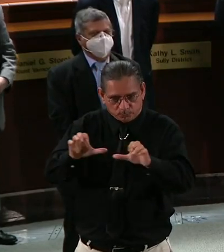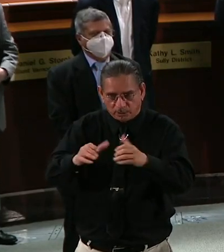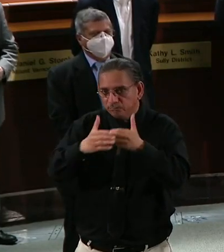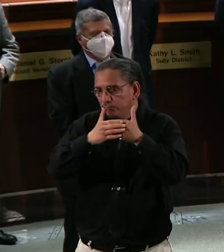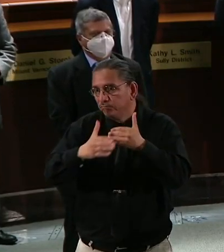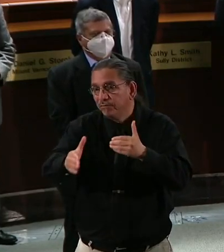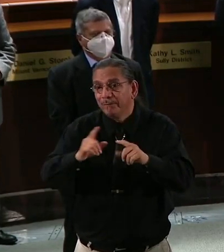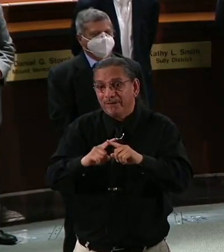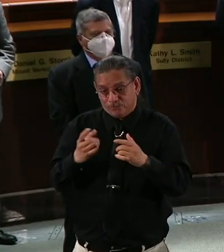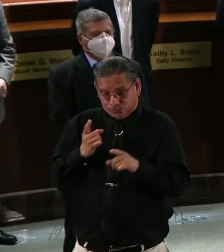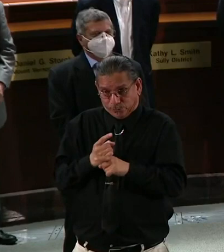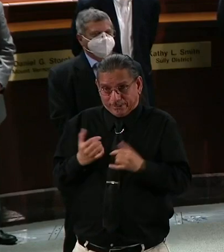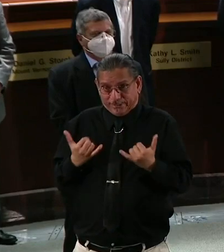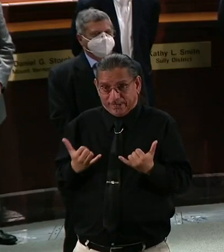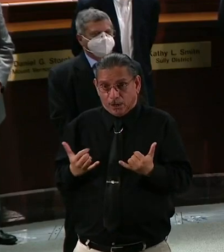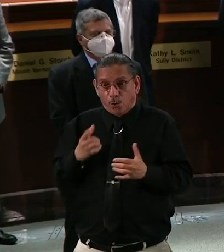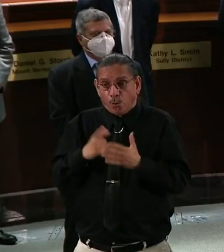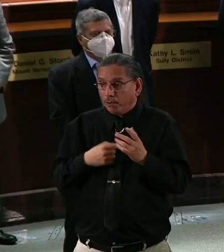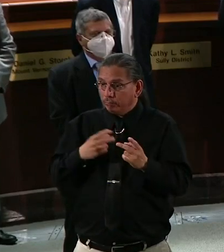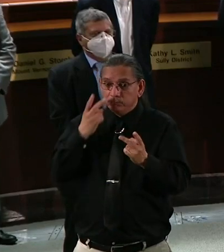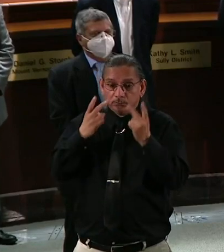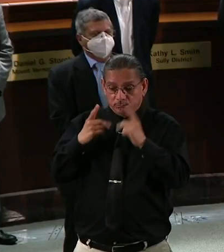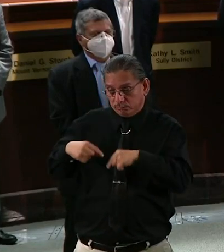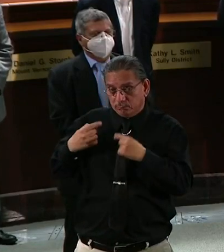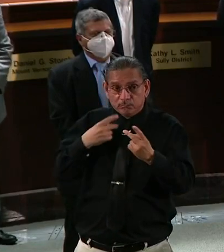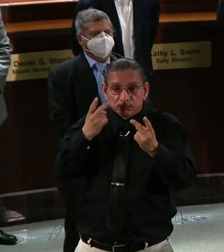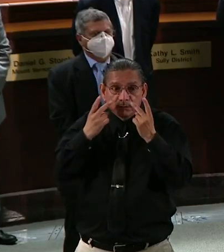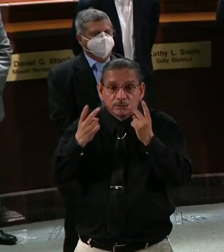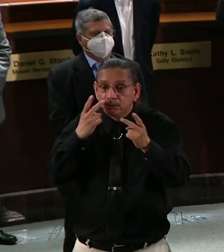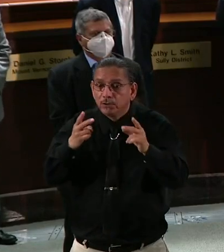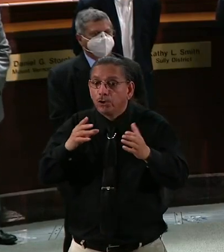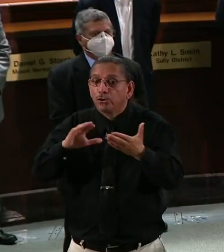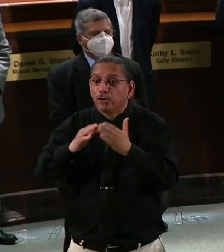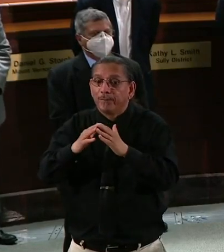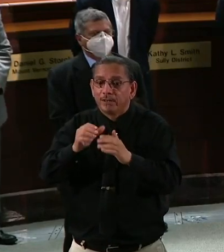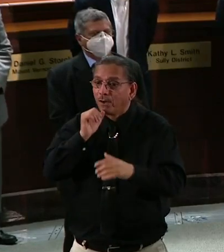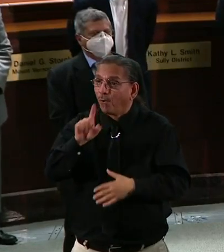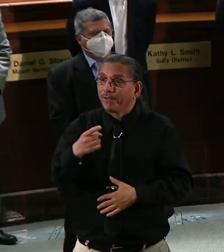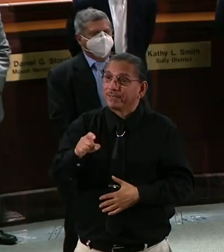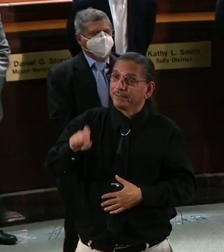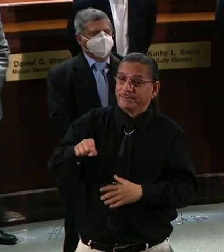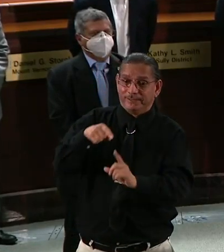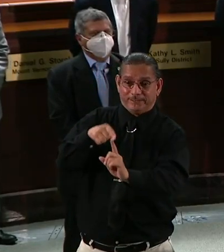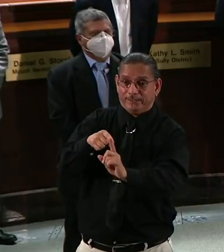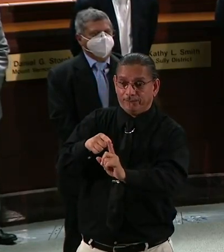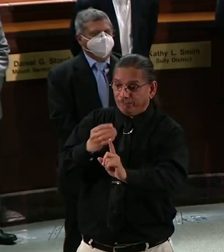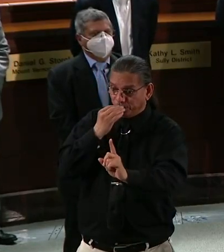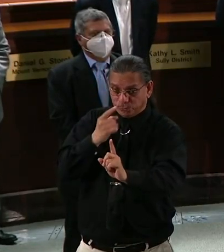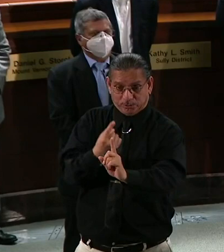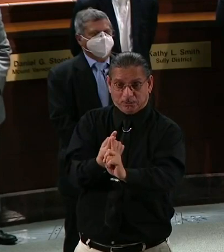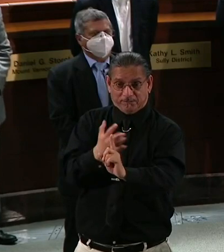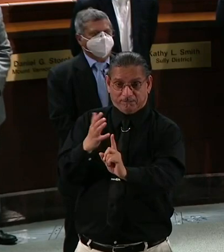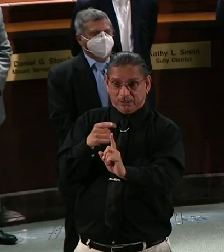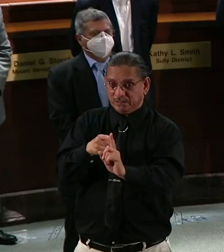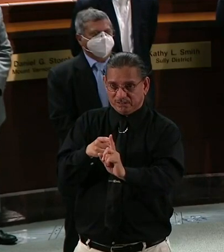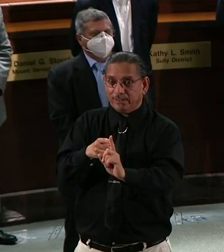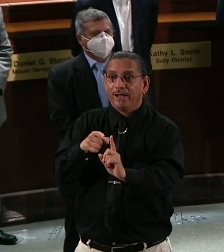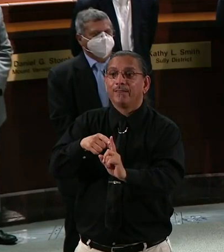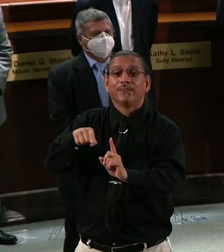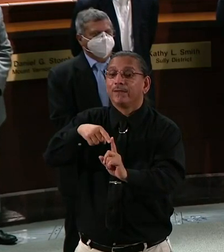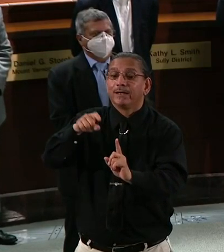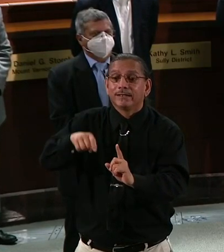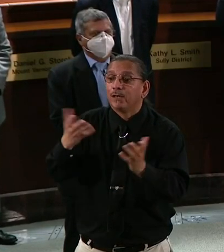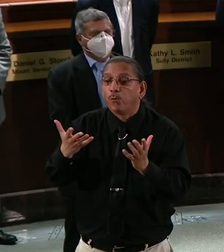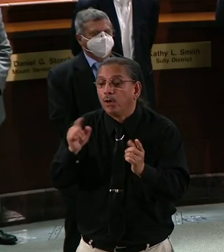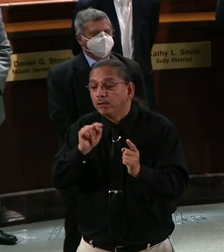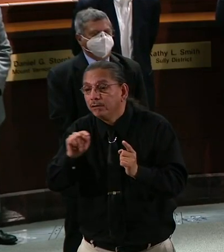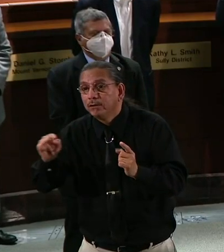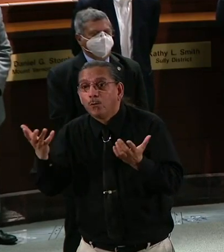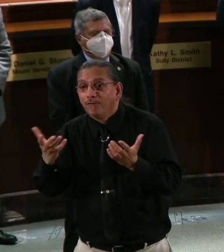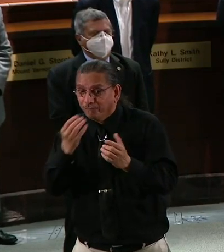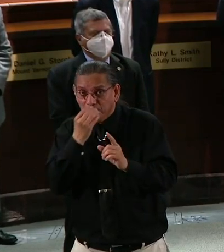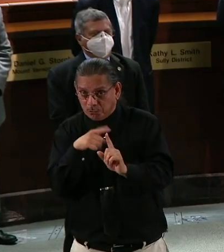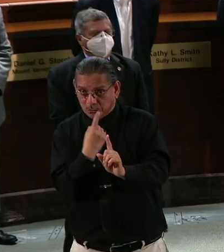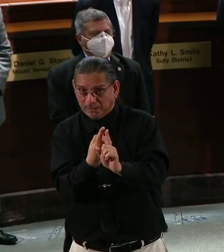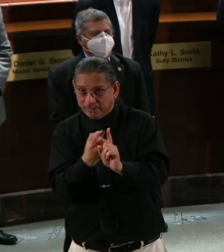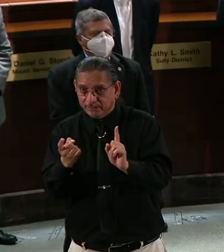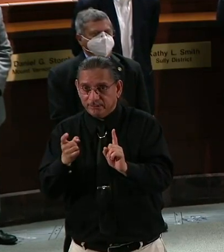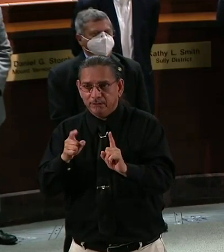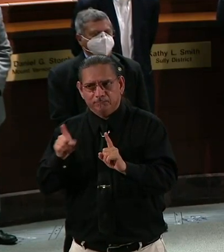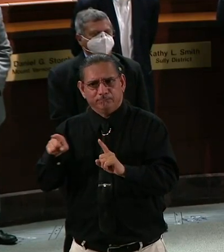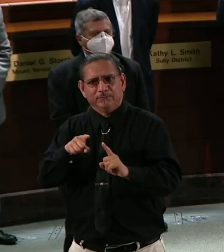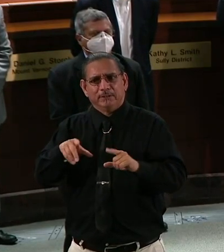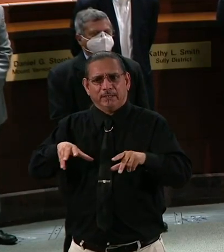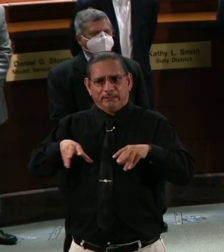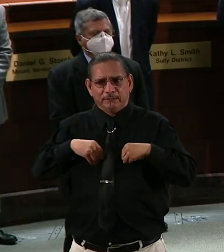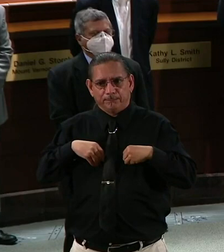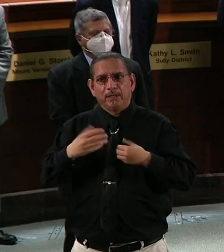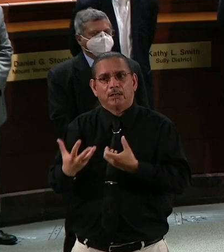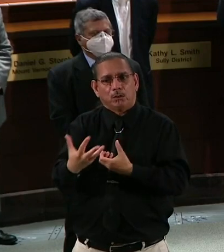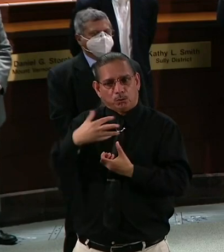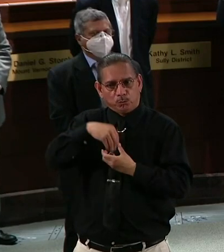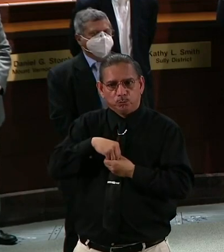YES. WE WILL MEET. YES THE MOST.